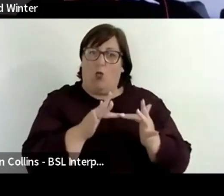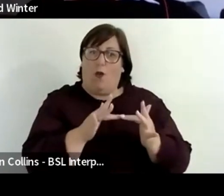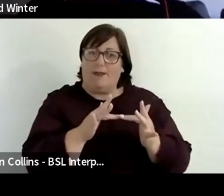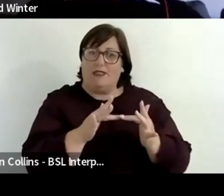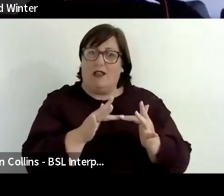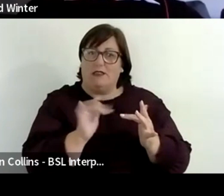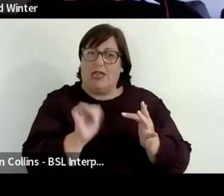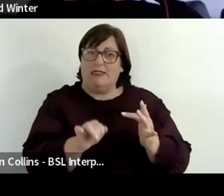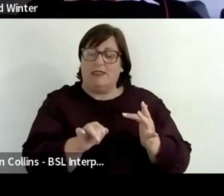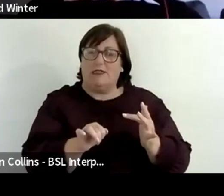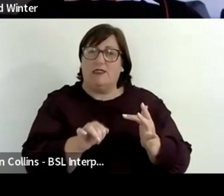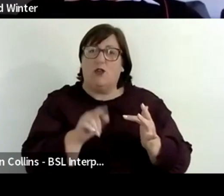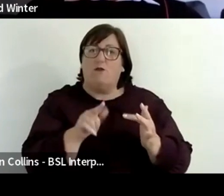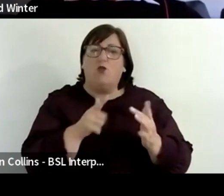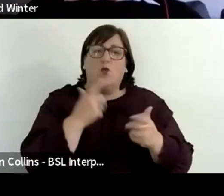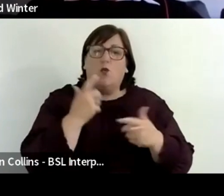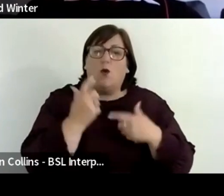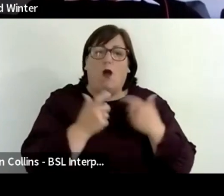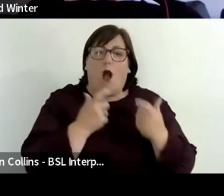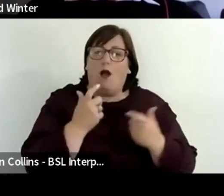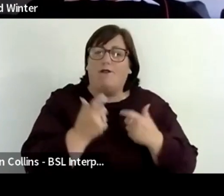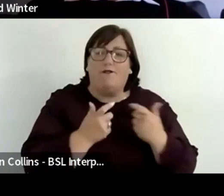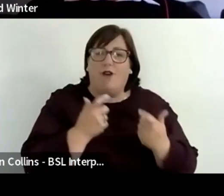If you can't find anything right now,